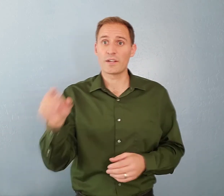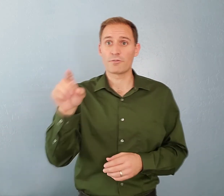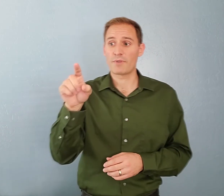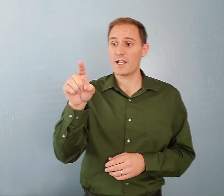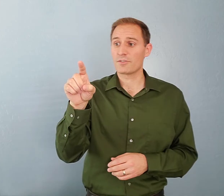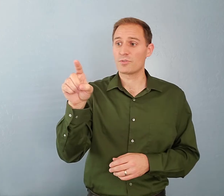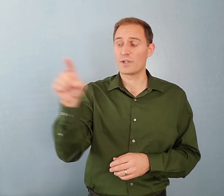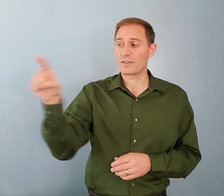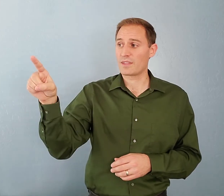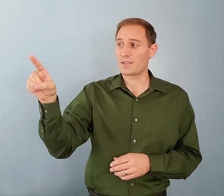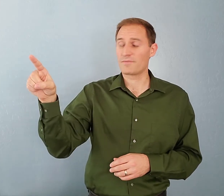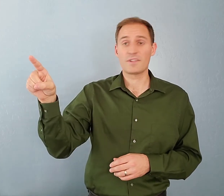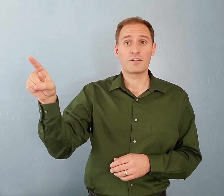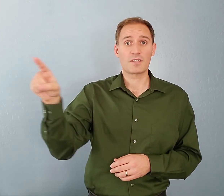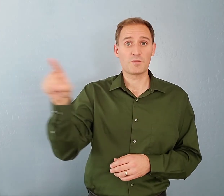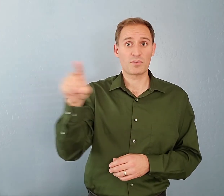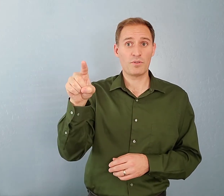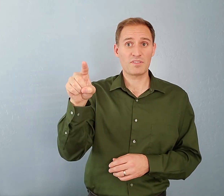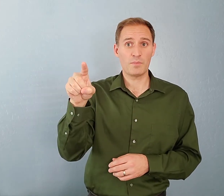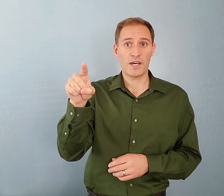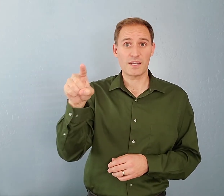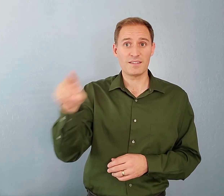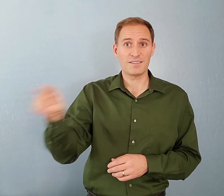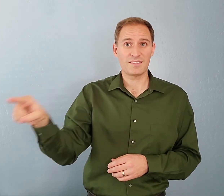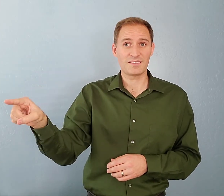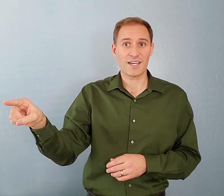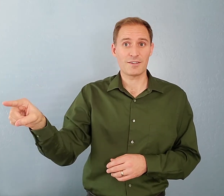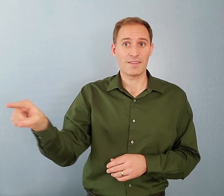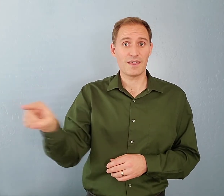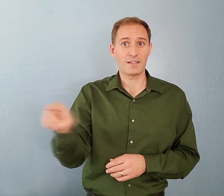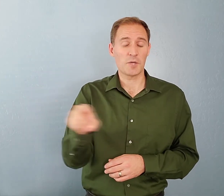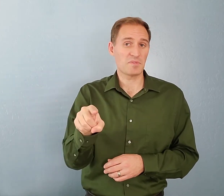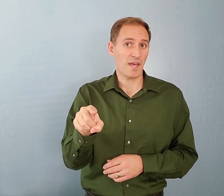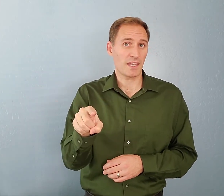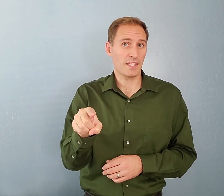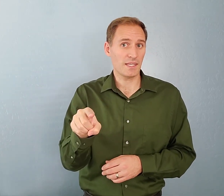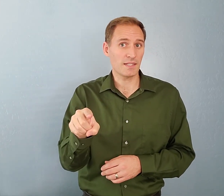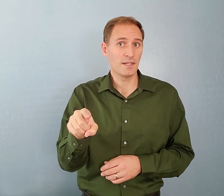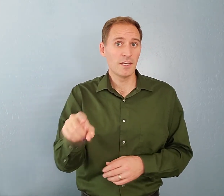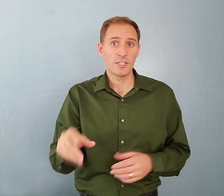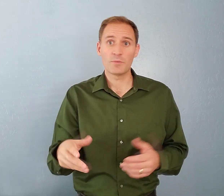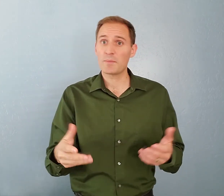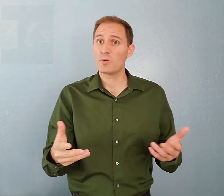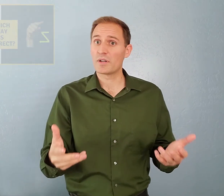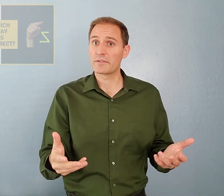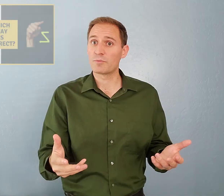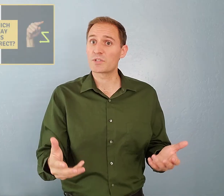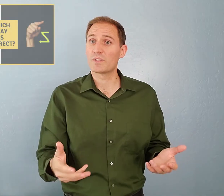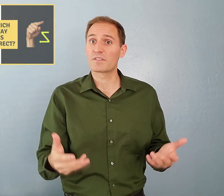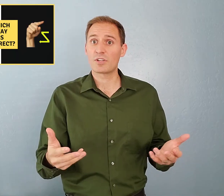around to where the finger comes towards the body, ziggs out, and then comes back in. You might be wondering, which one is correct?